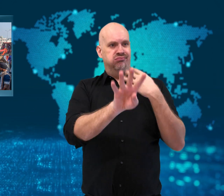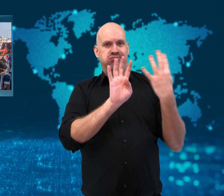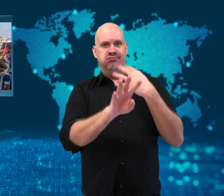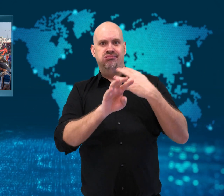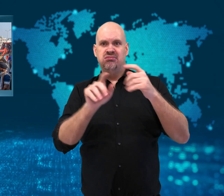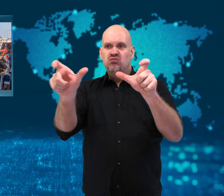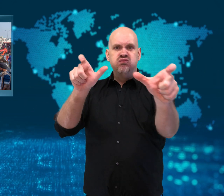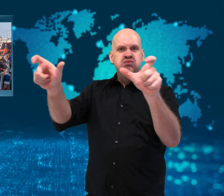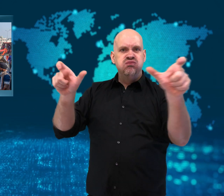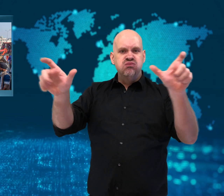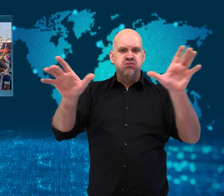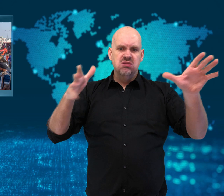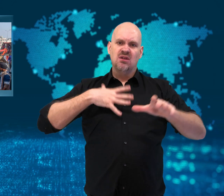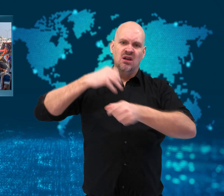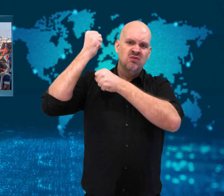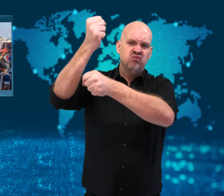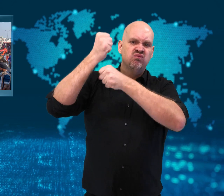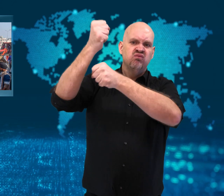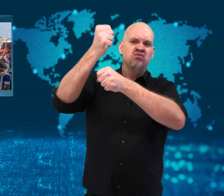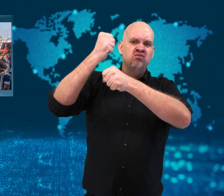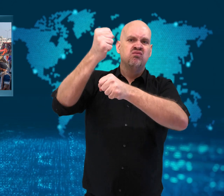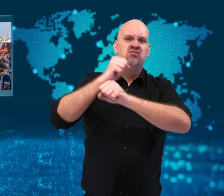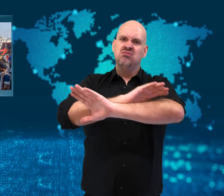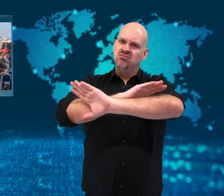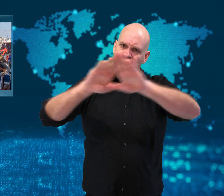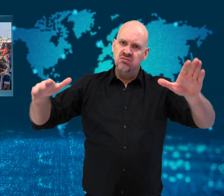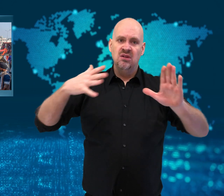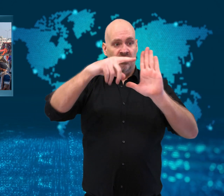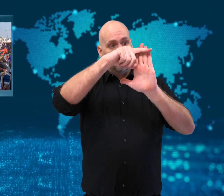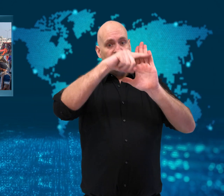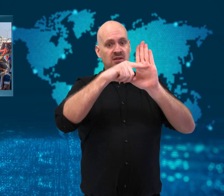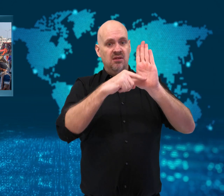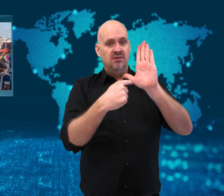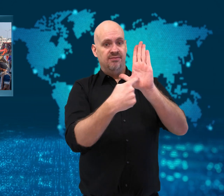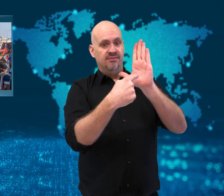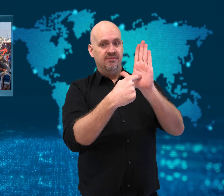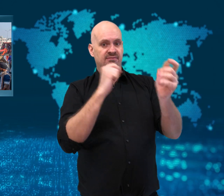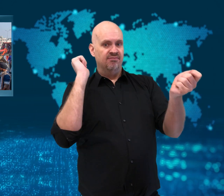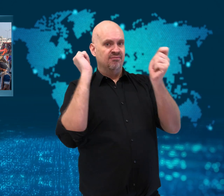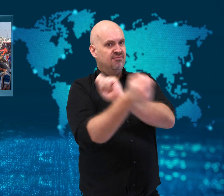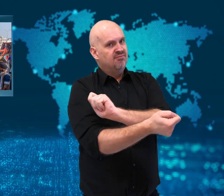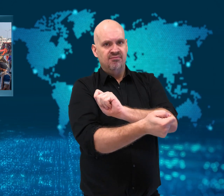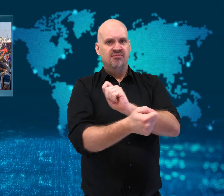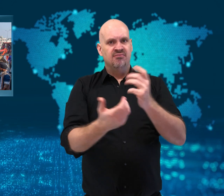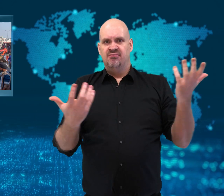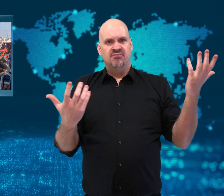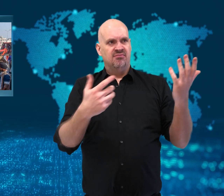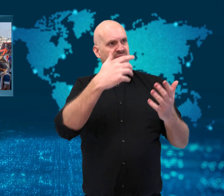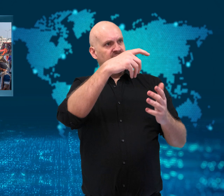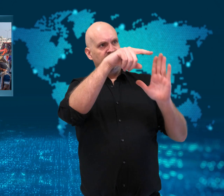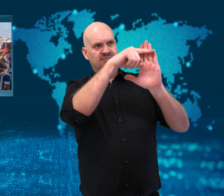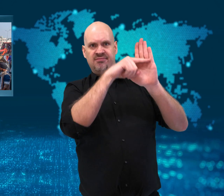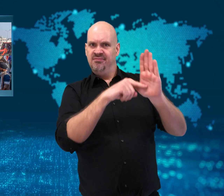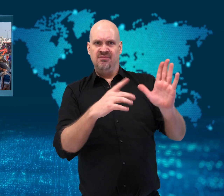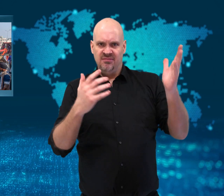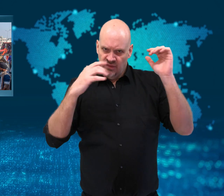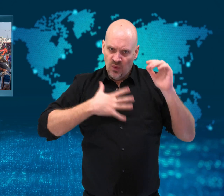farmers have camped near the capital and blocked the highways to